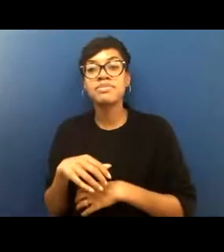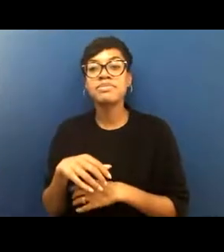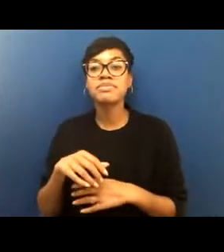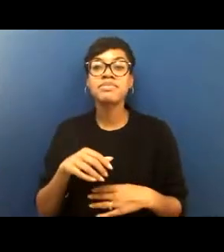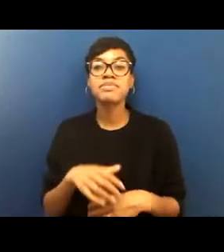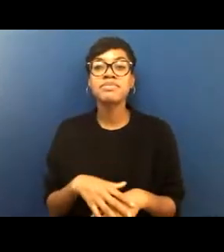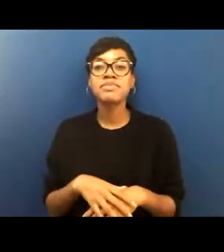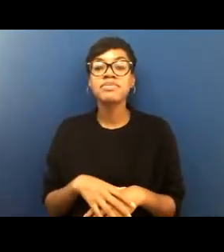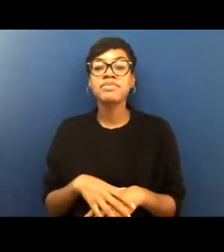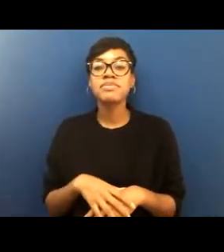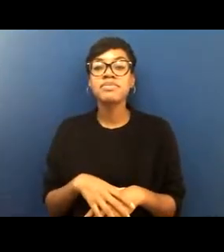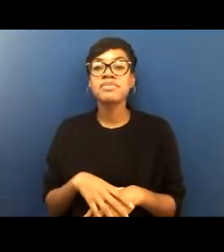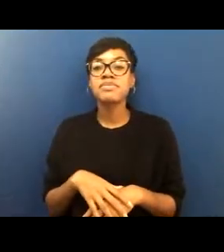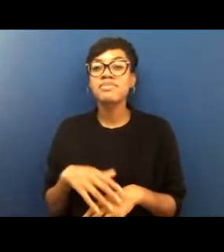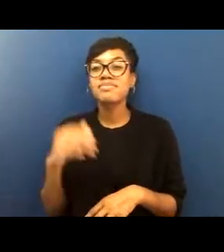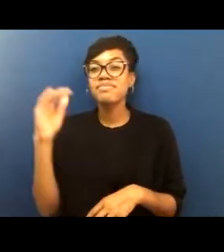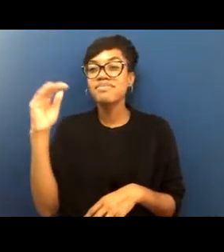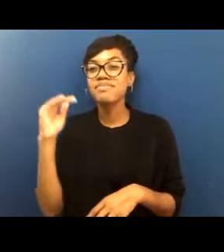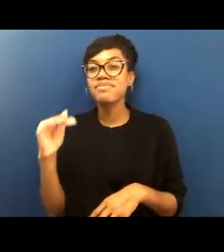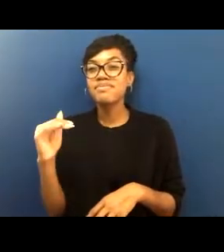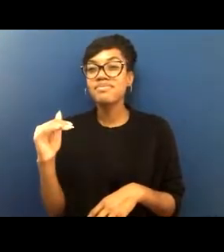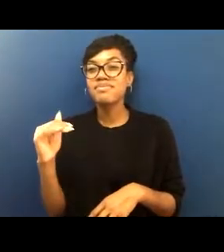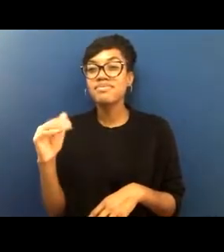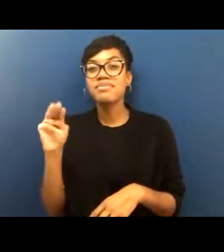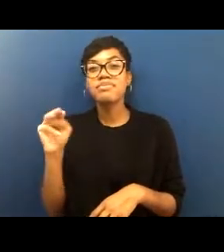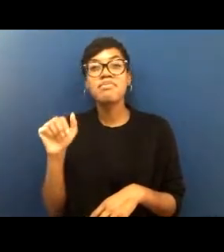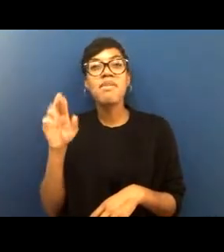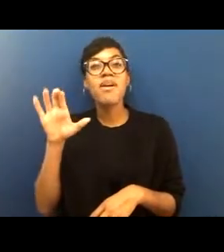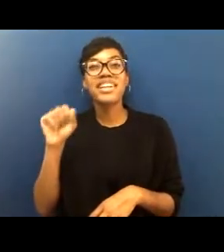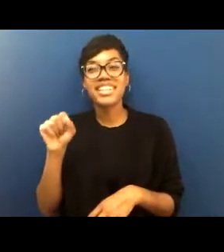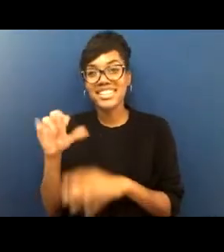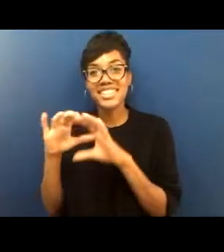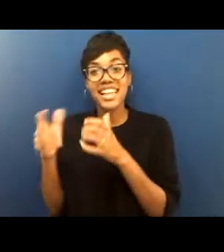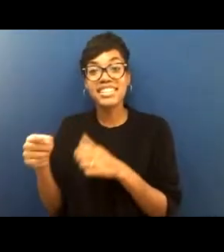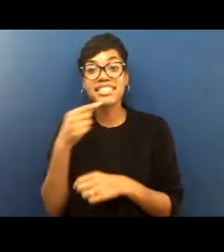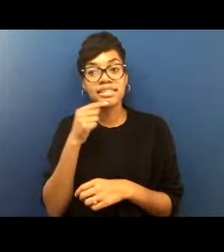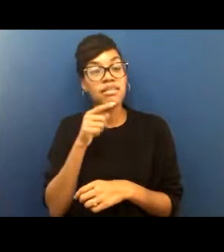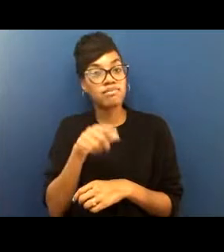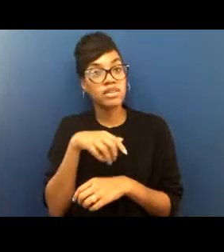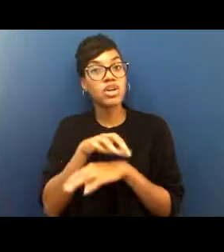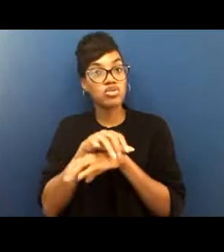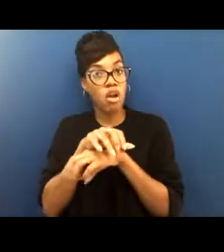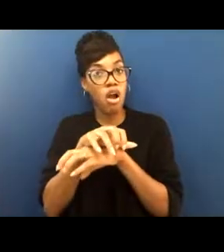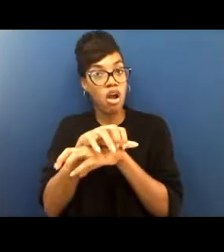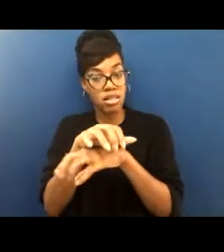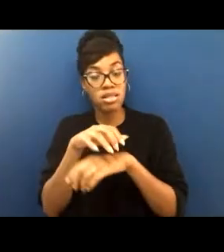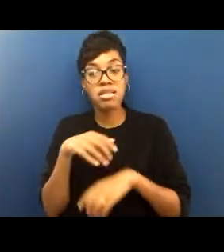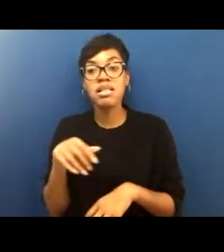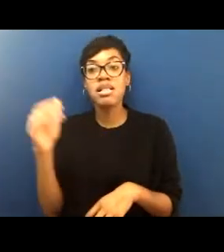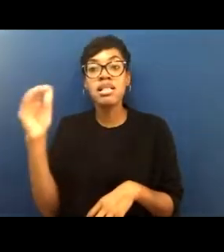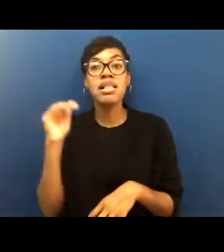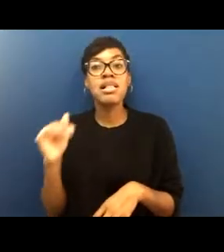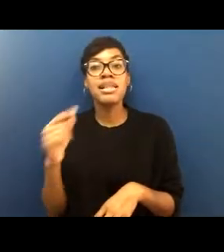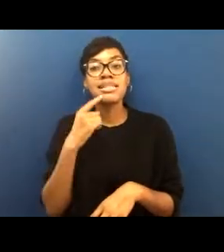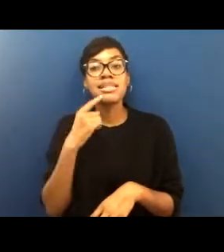And Marcus's class says that they crawl. Jody is saying that they have an exoskeleton,